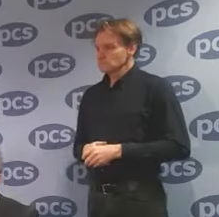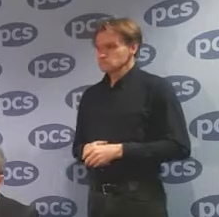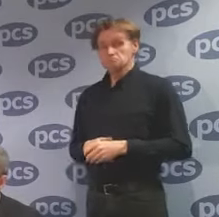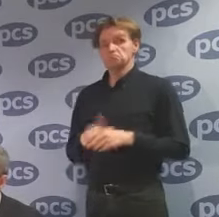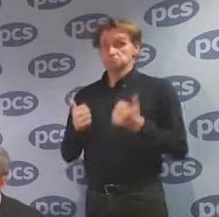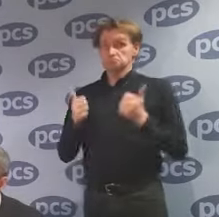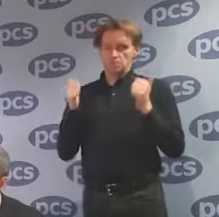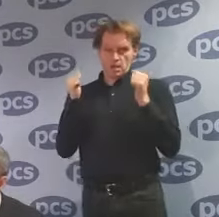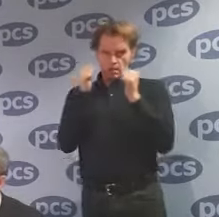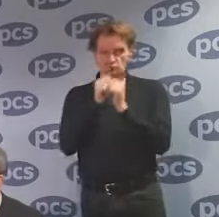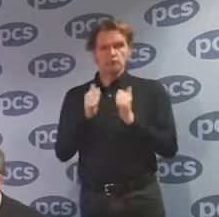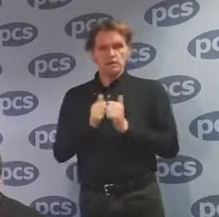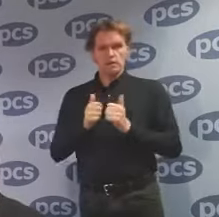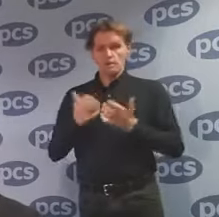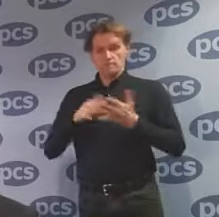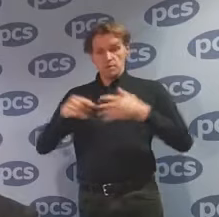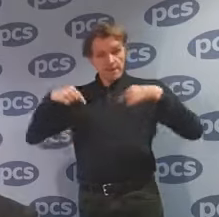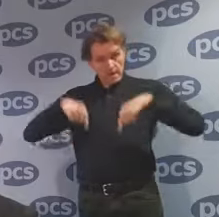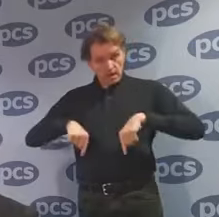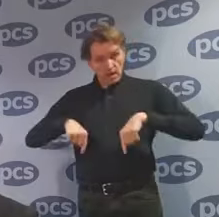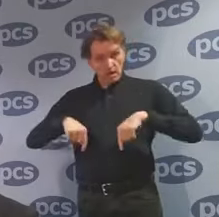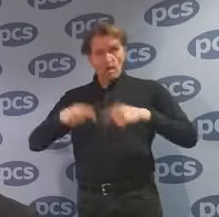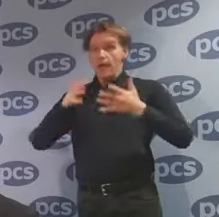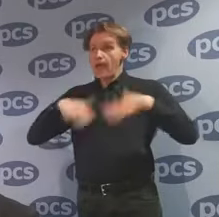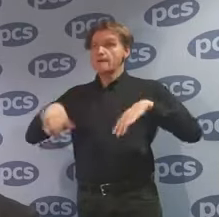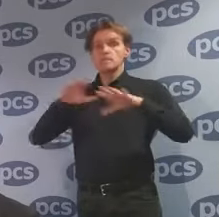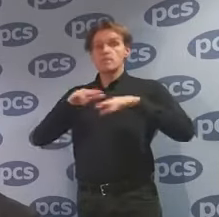everyone here and everyone watching I'm sure everyone sends their solidarity to